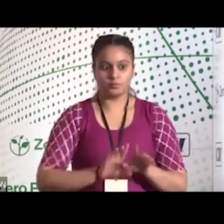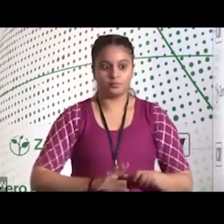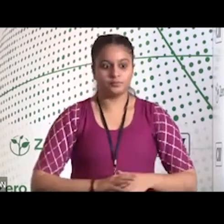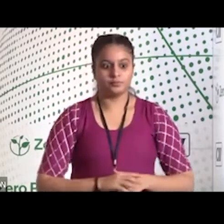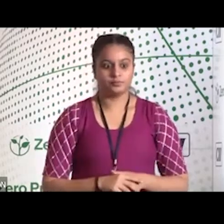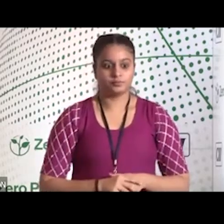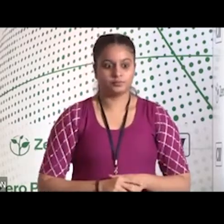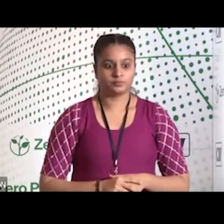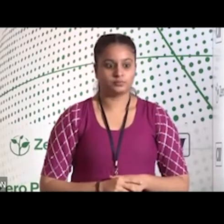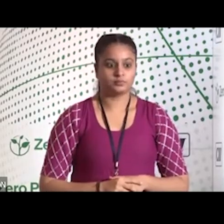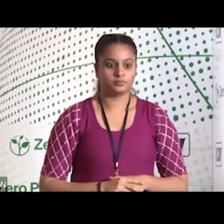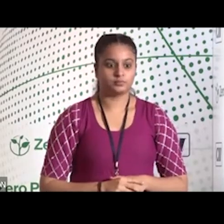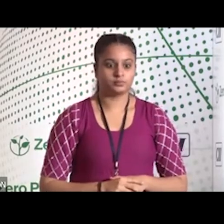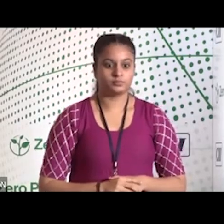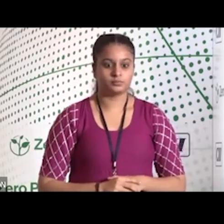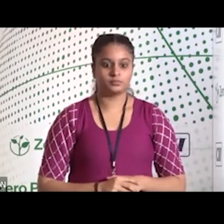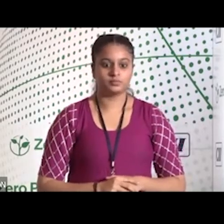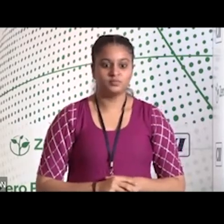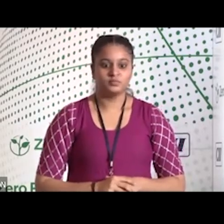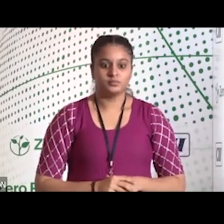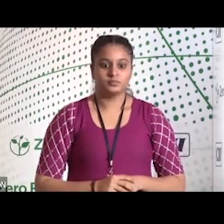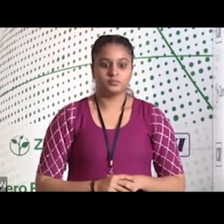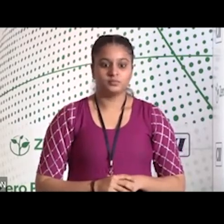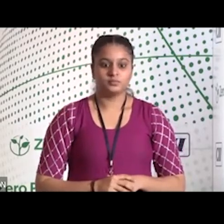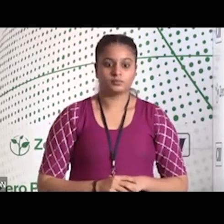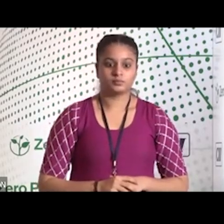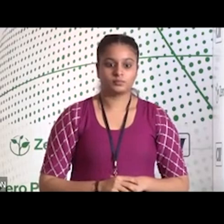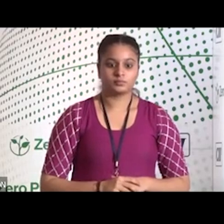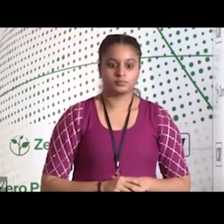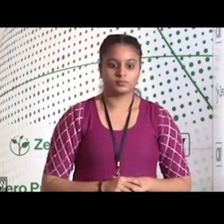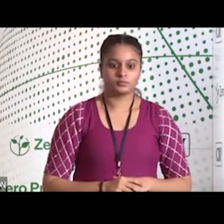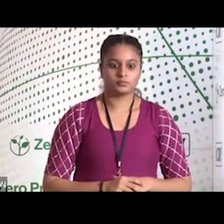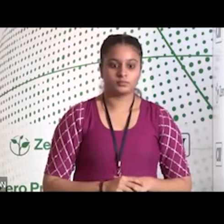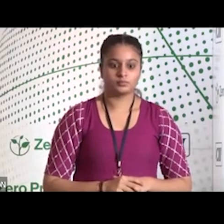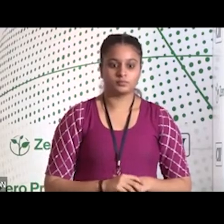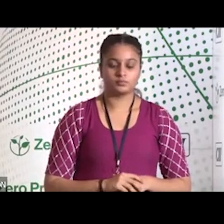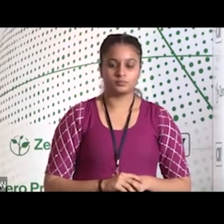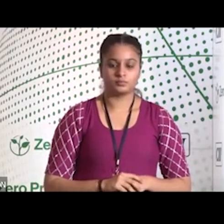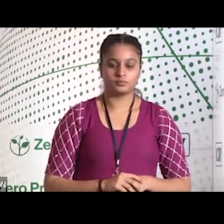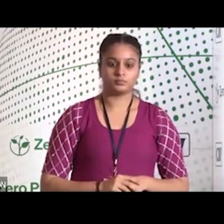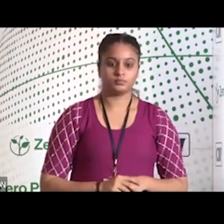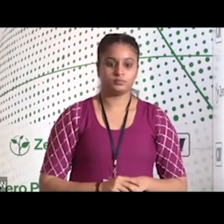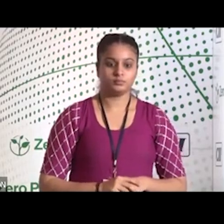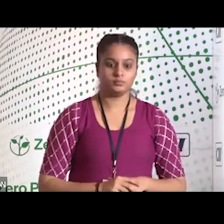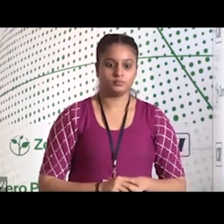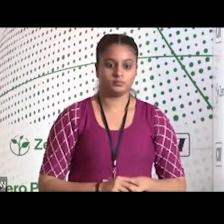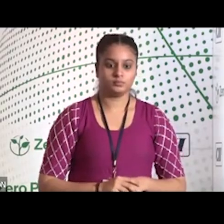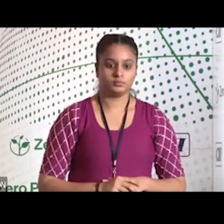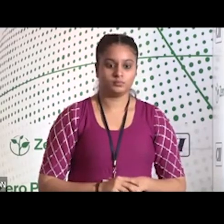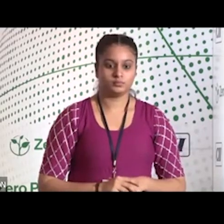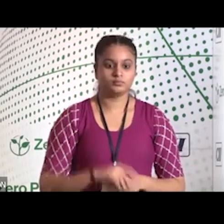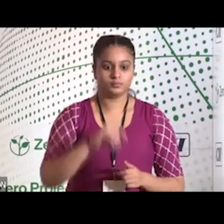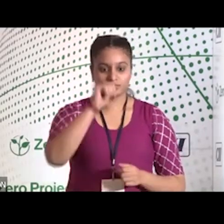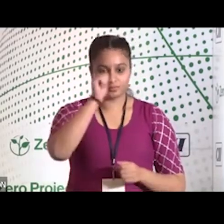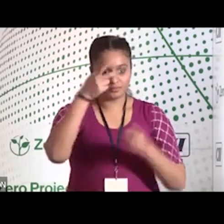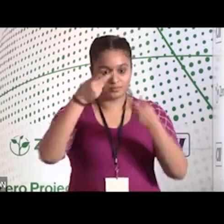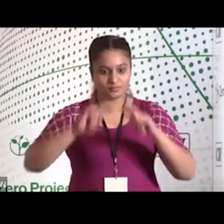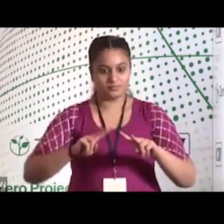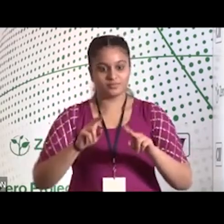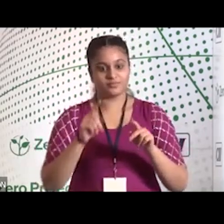themselves, the young girls themselves initially they would not speak up in the community that she works. They're not allowed to step out of the house.